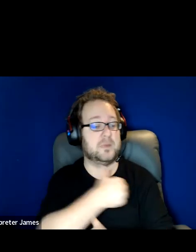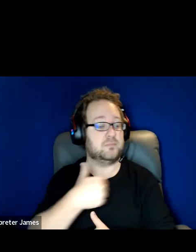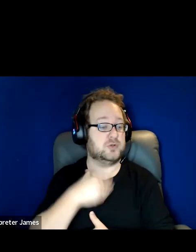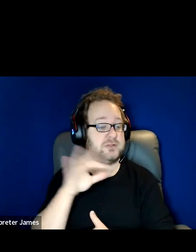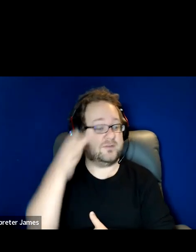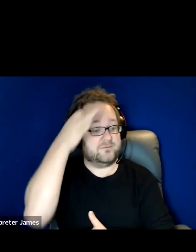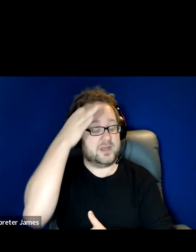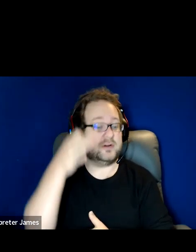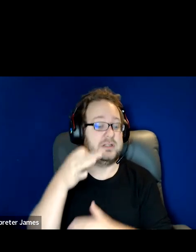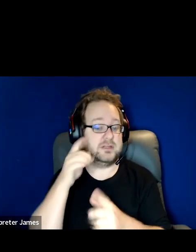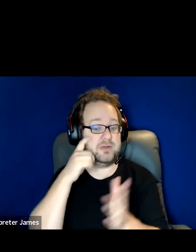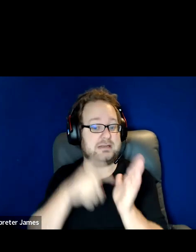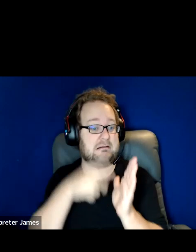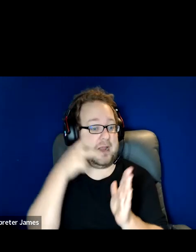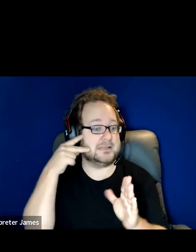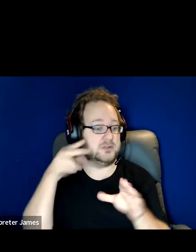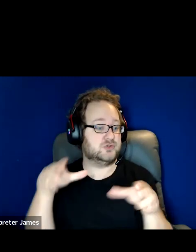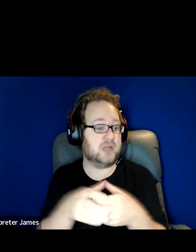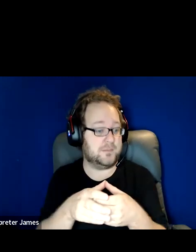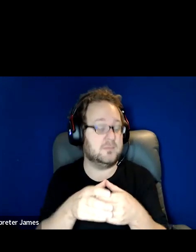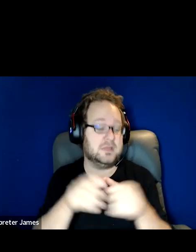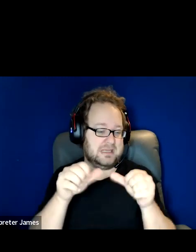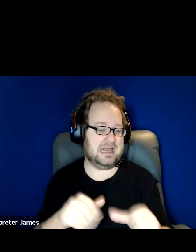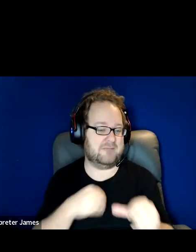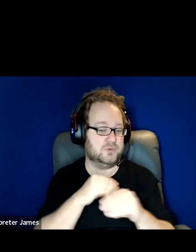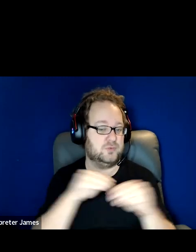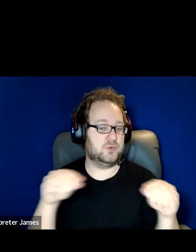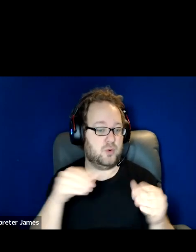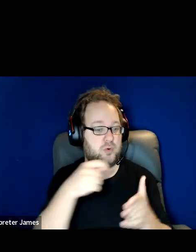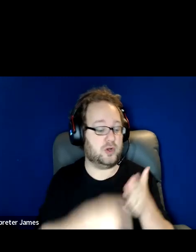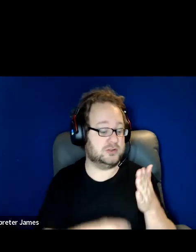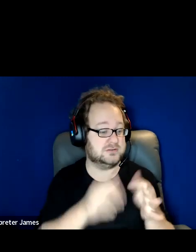tribes can also get no cost COVID 19 vaccines at Indian